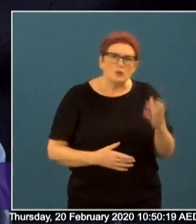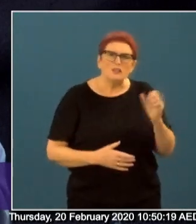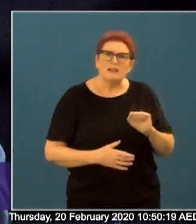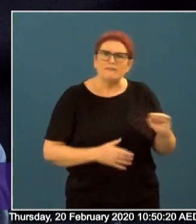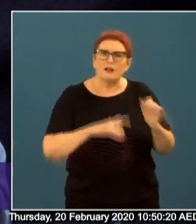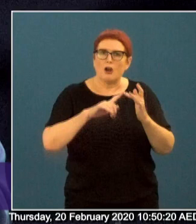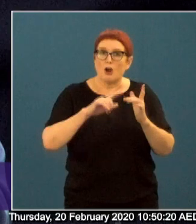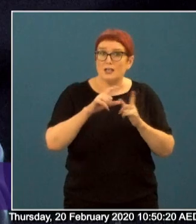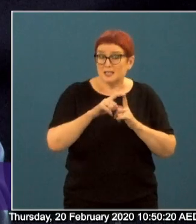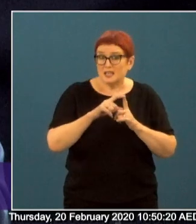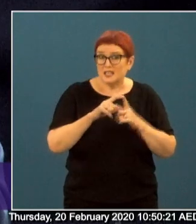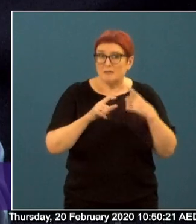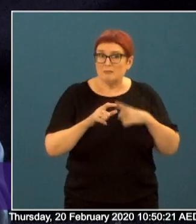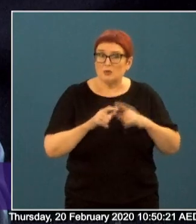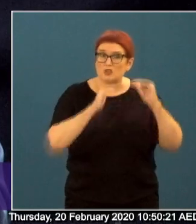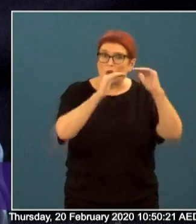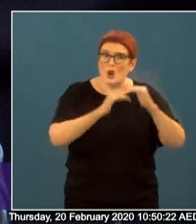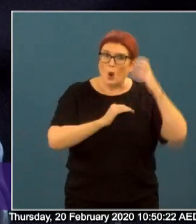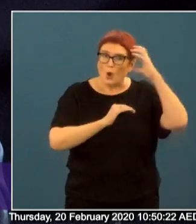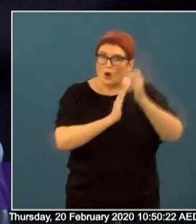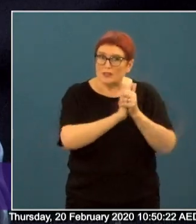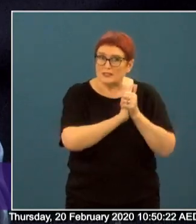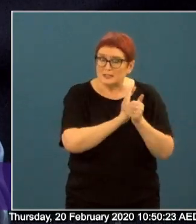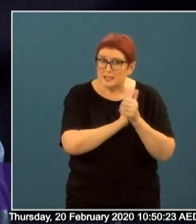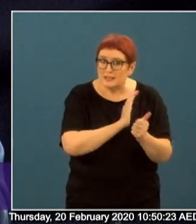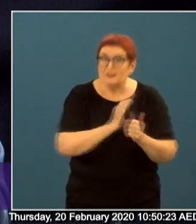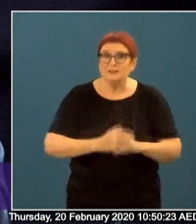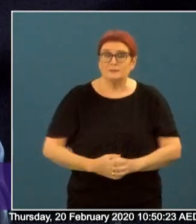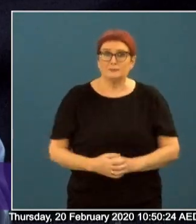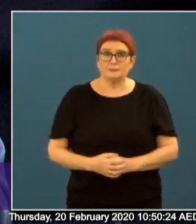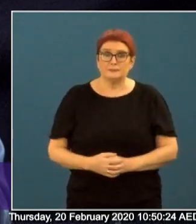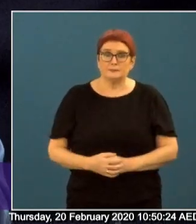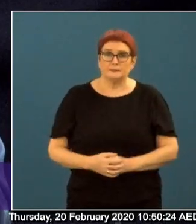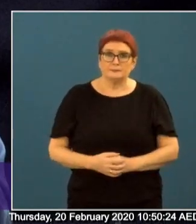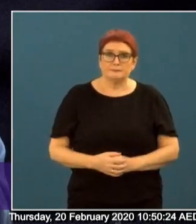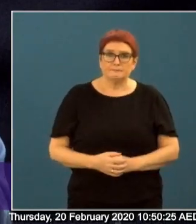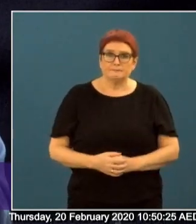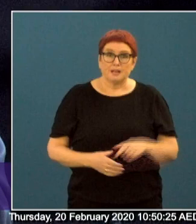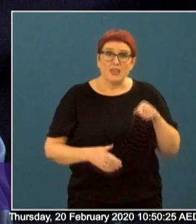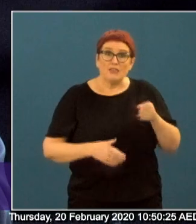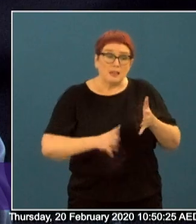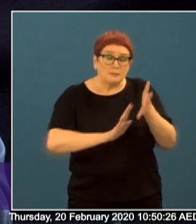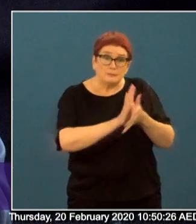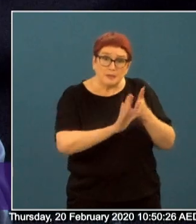of their cognitive abilities and functional abilities. This helps us, in a way, support people better,